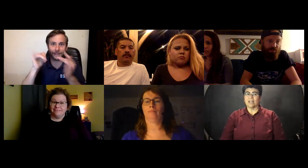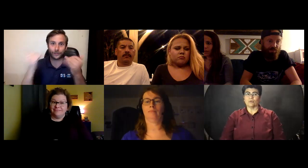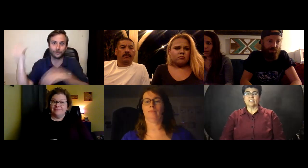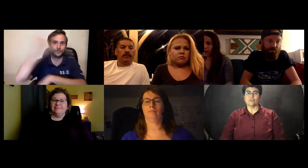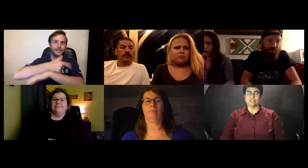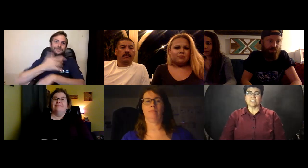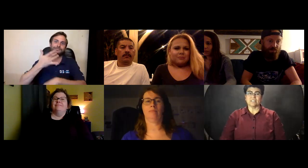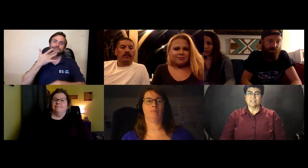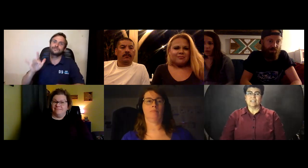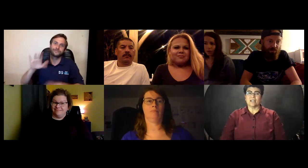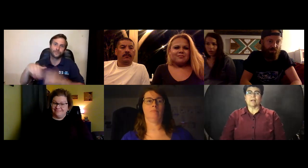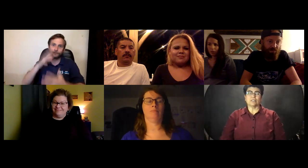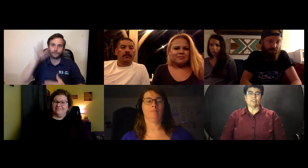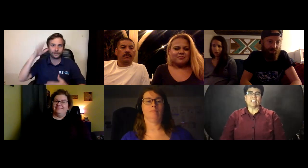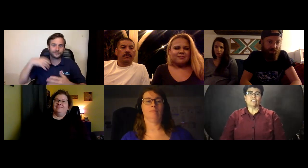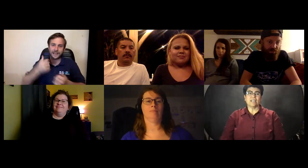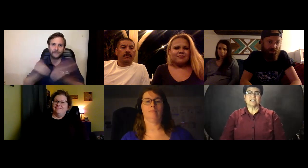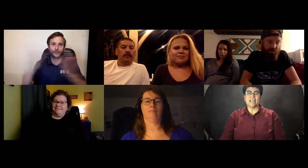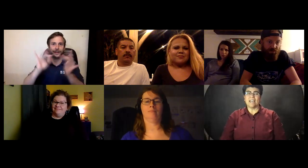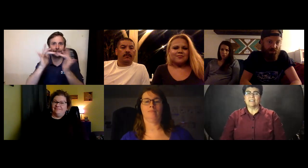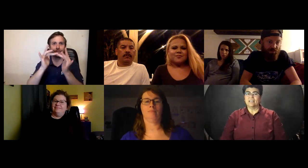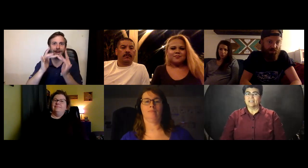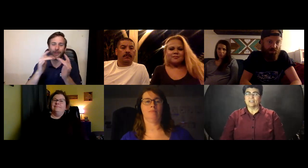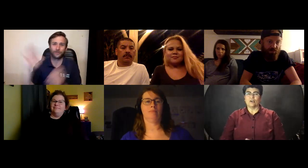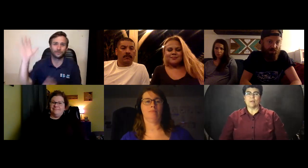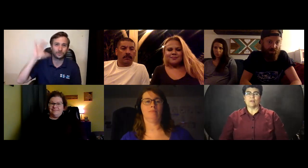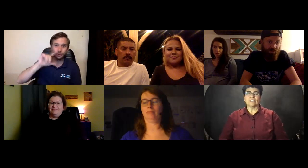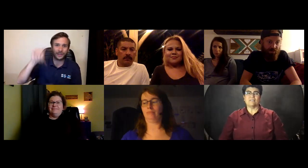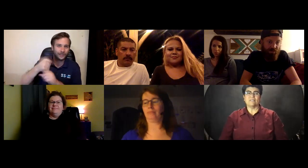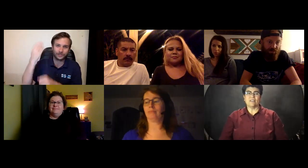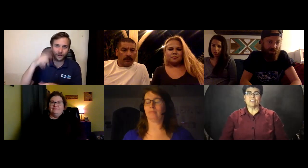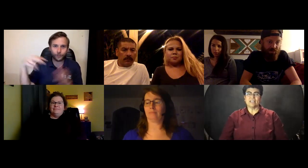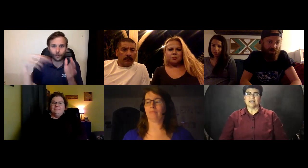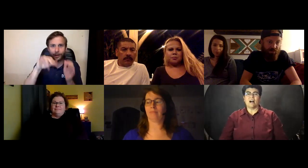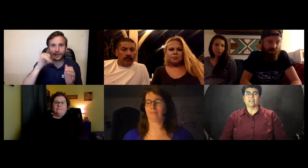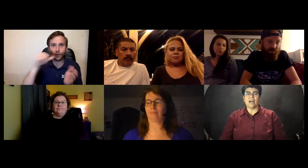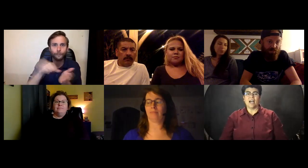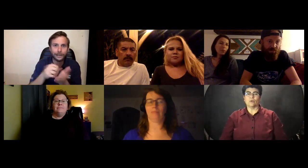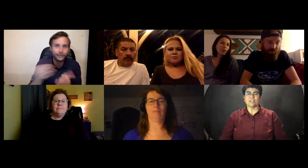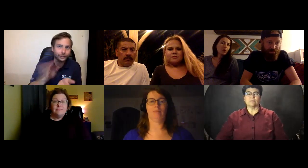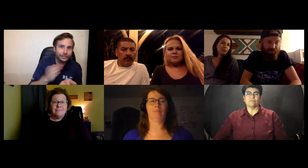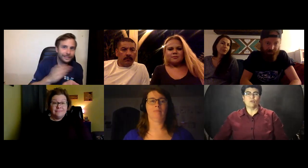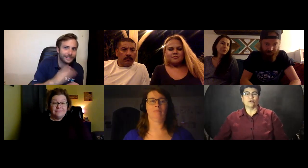resources compared to the internet today you know parents have